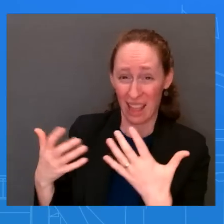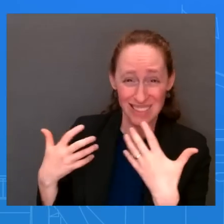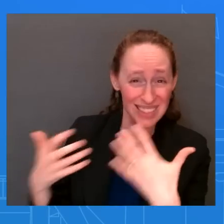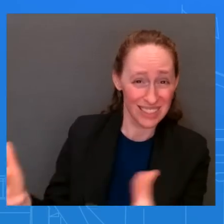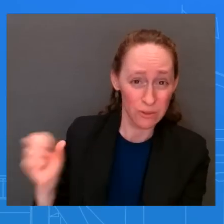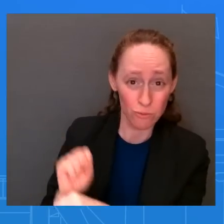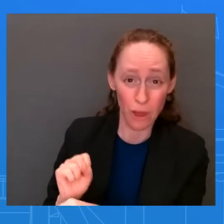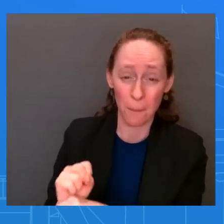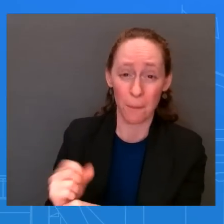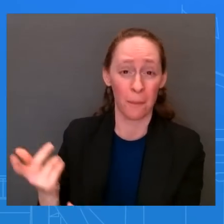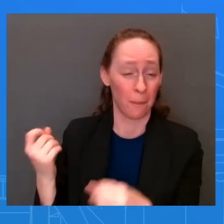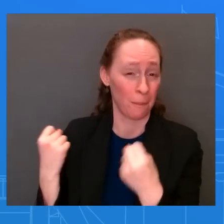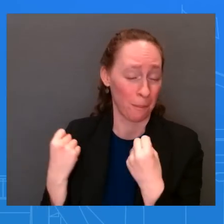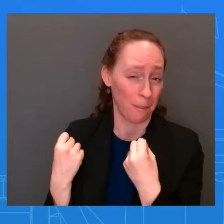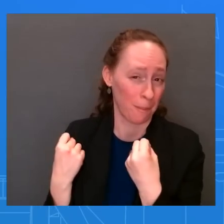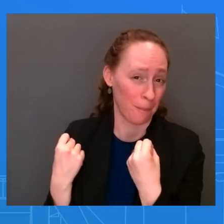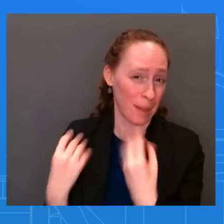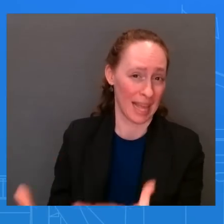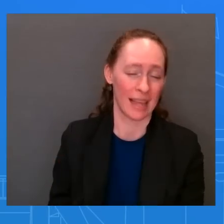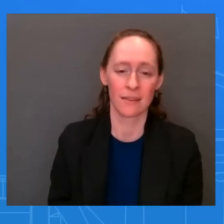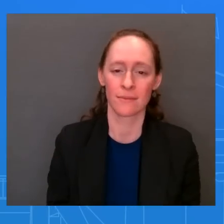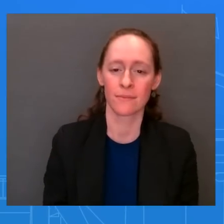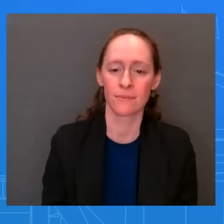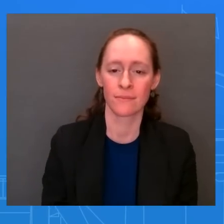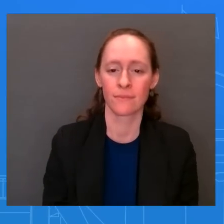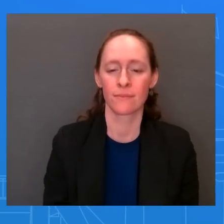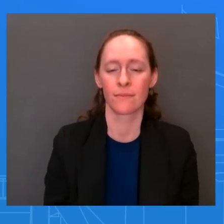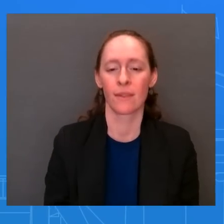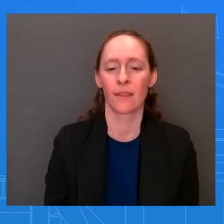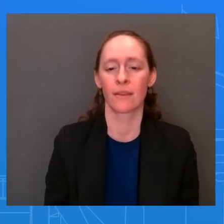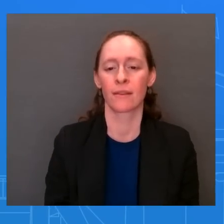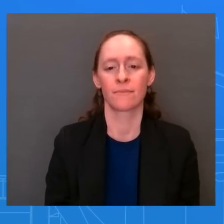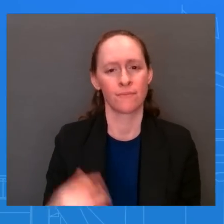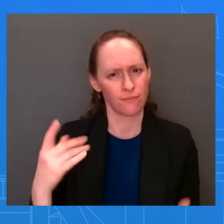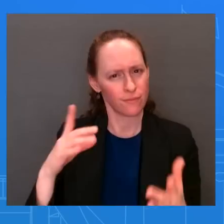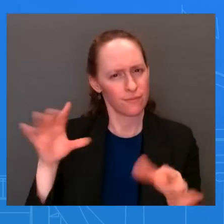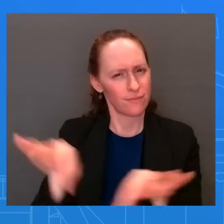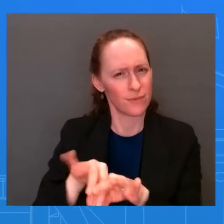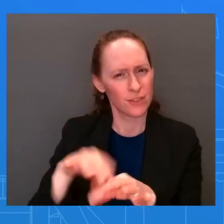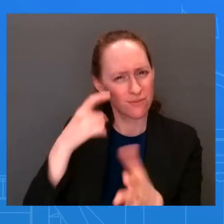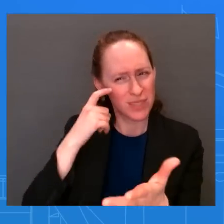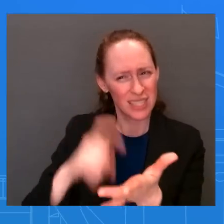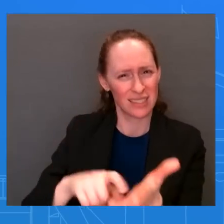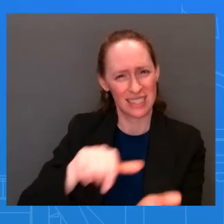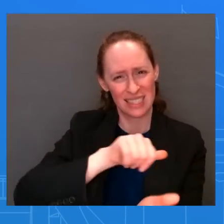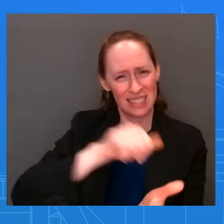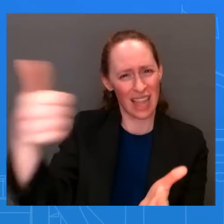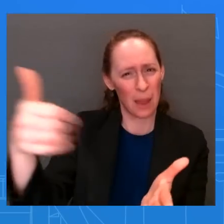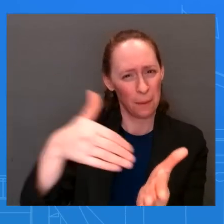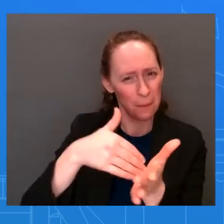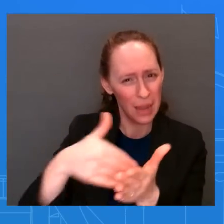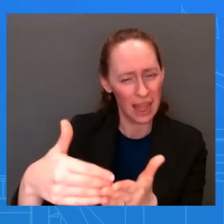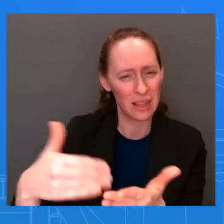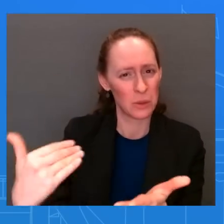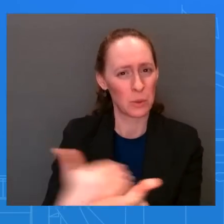10 million new small businesses have been created since the President took office. That matters. Those data points also matter.